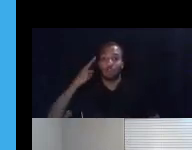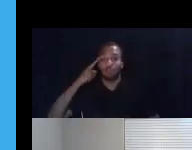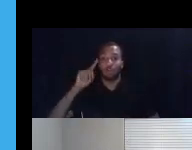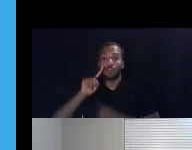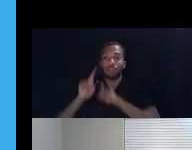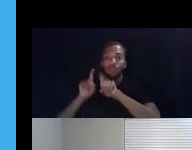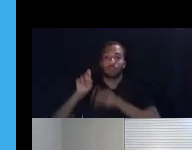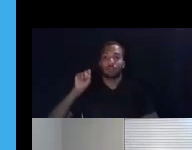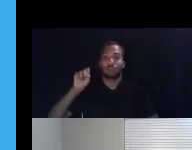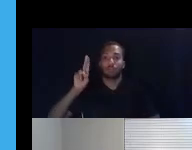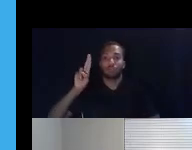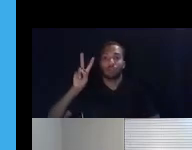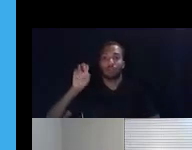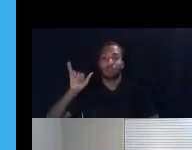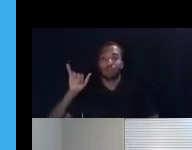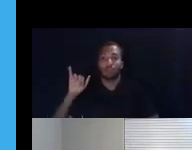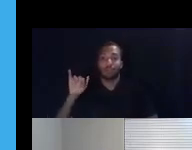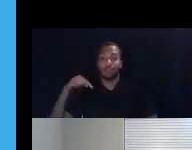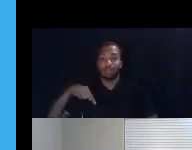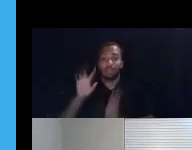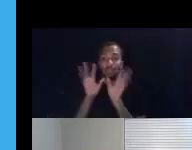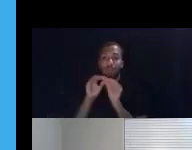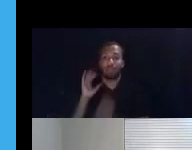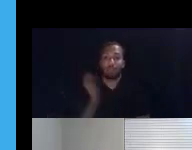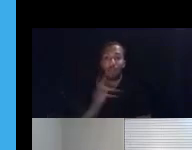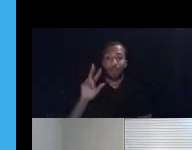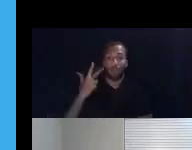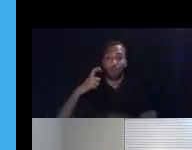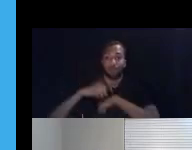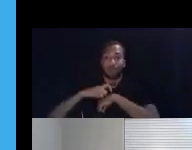This is the third of our series and we're always improving and learning.